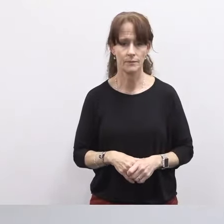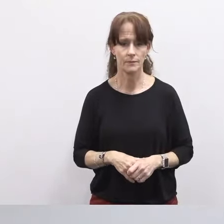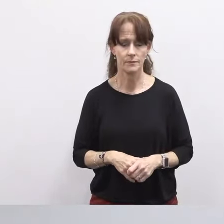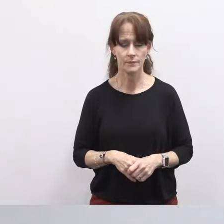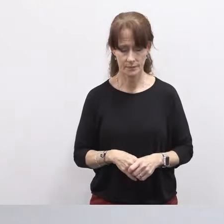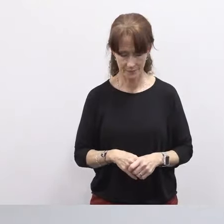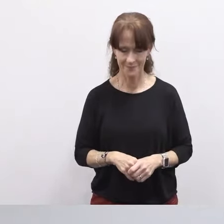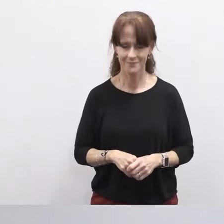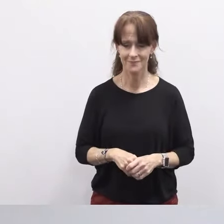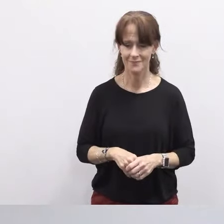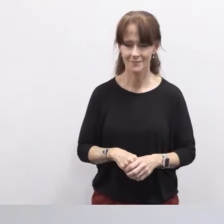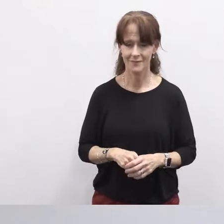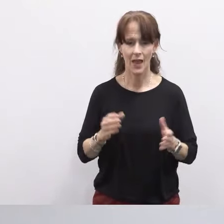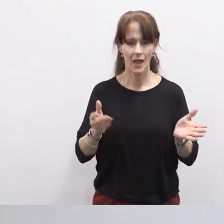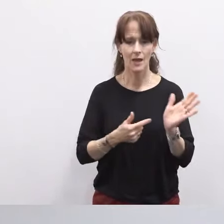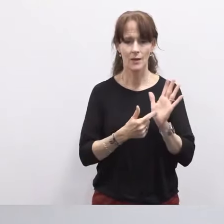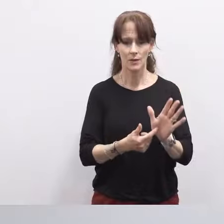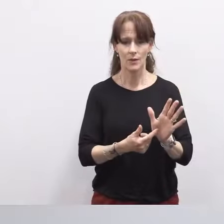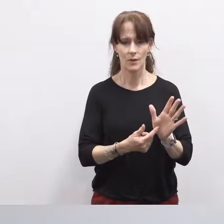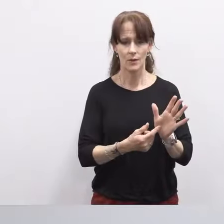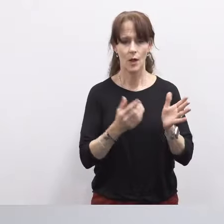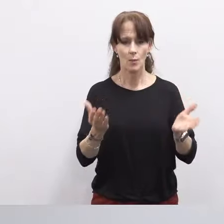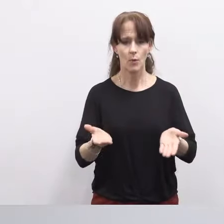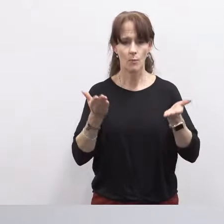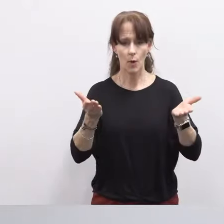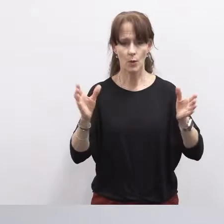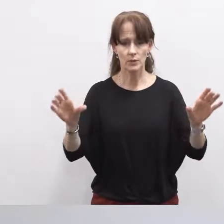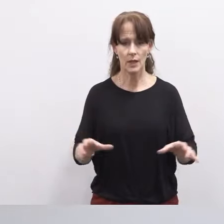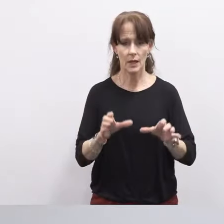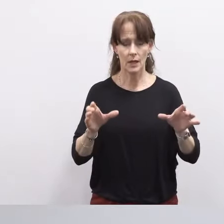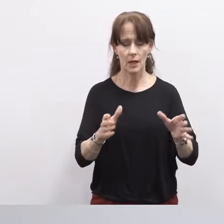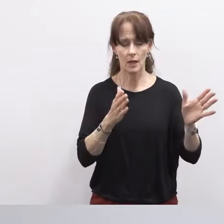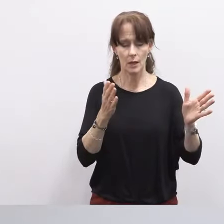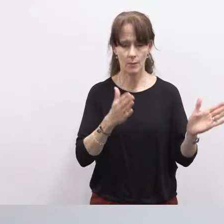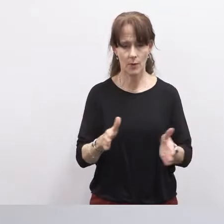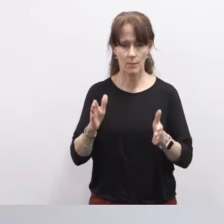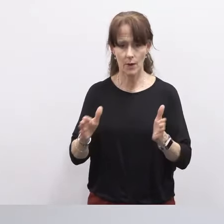All right, I present the following proposed actions prepared by the assistant superintendent